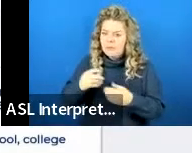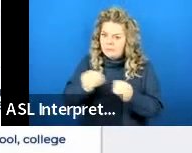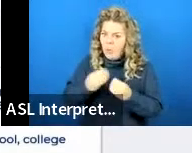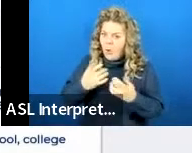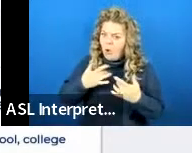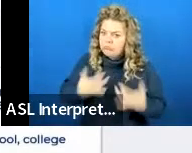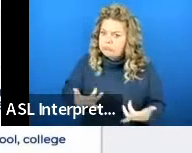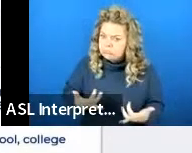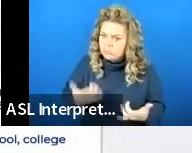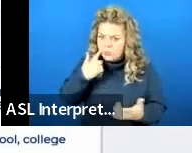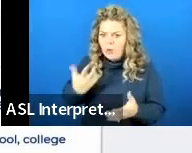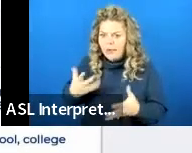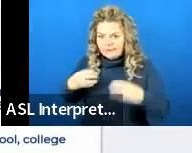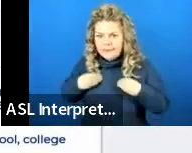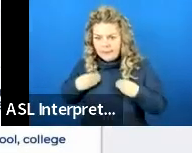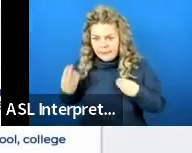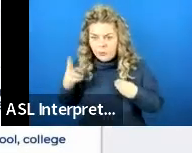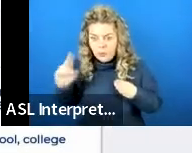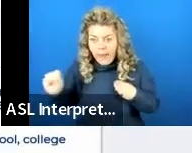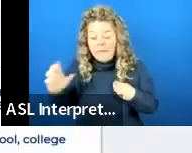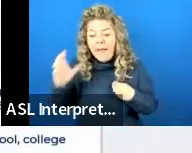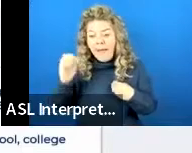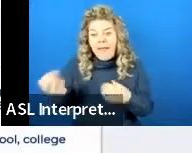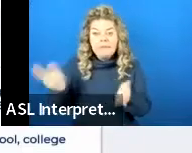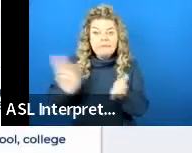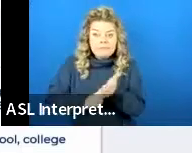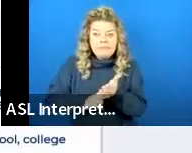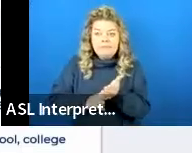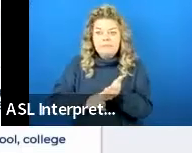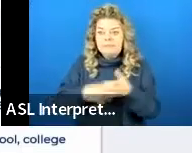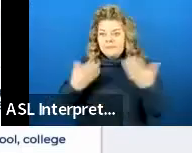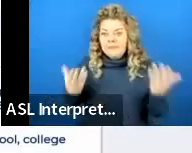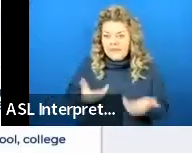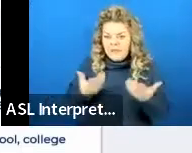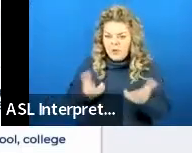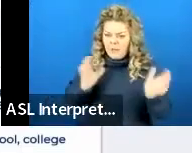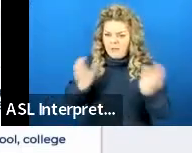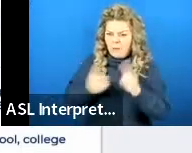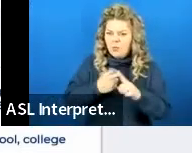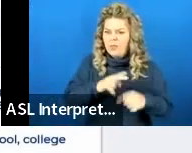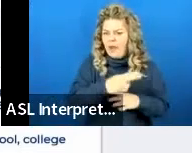and more likely to enroll when admitted as compared to their high school counterparts.